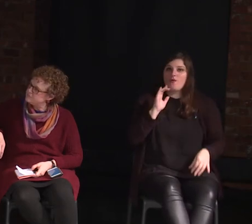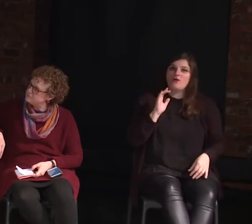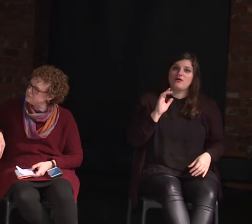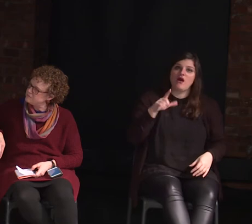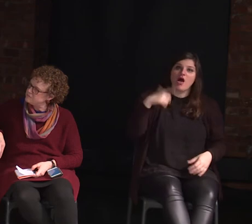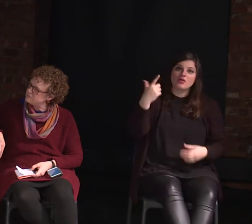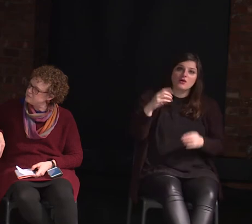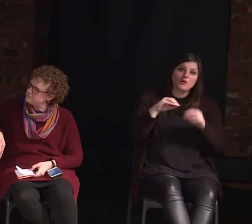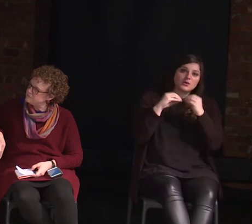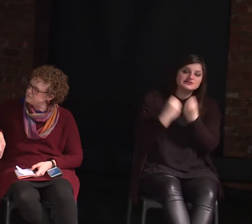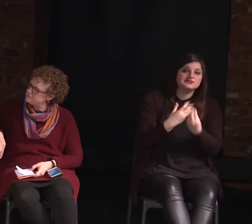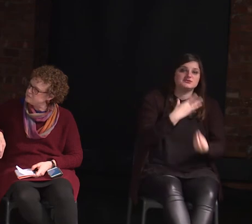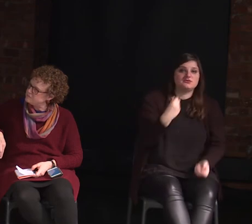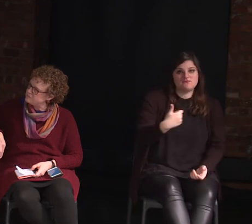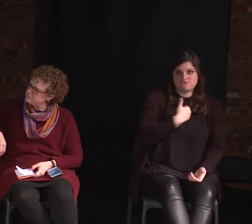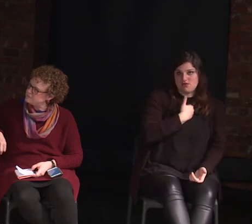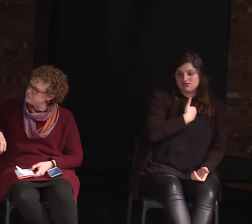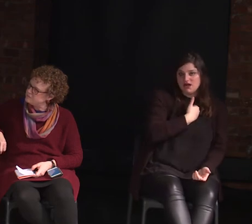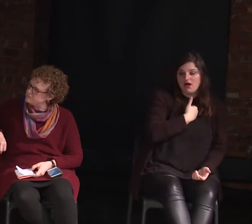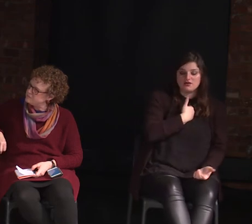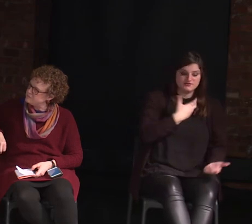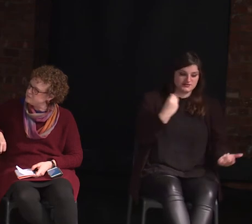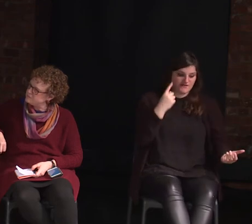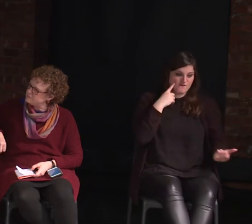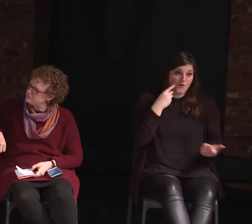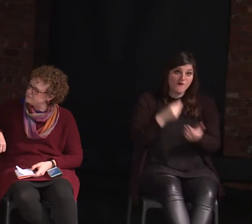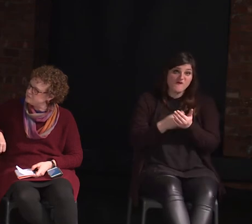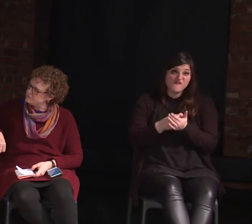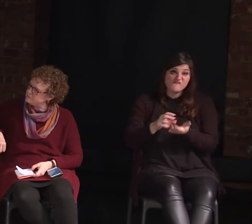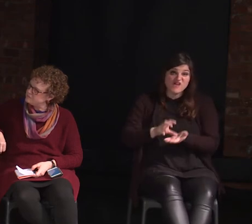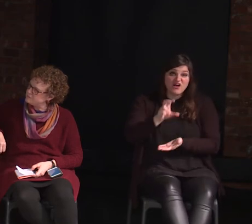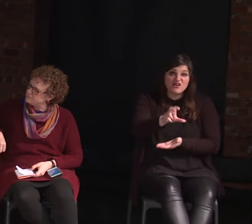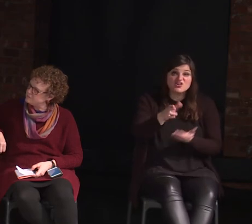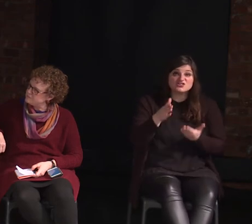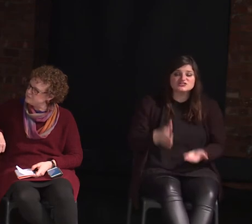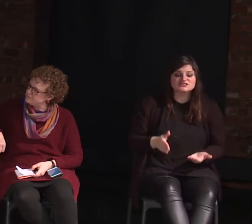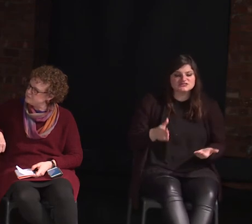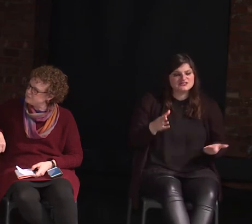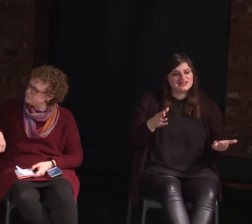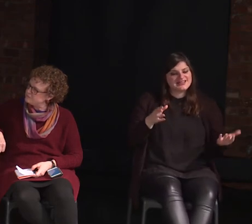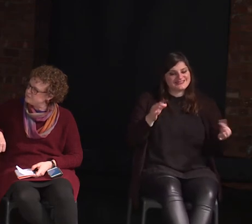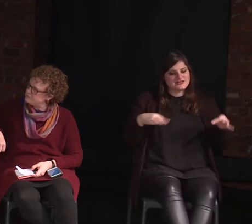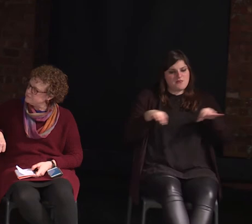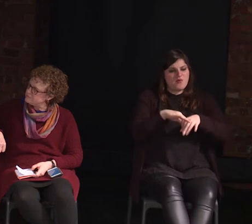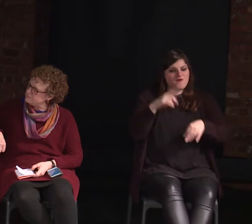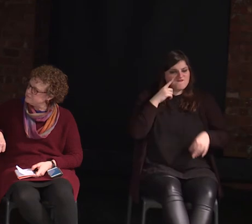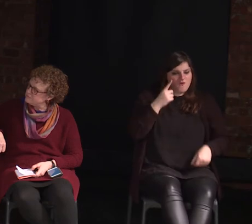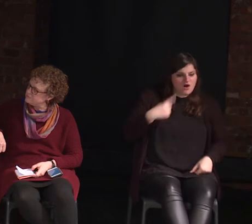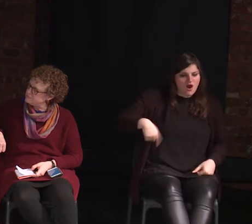all of us and funders and everybody to recognize what it is that we do, what it is that we